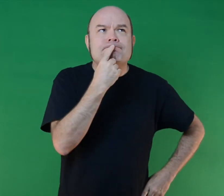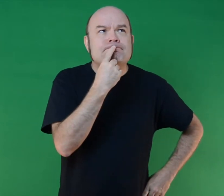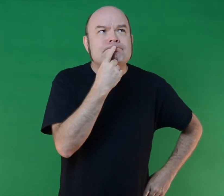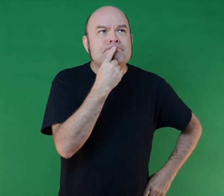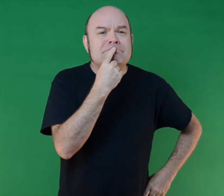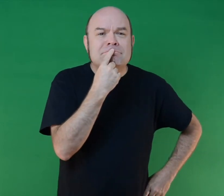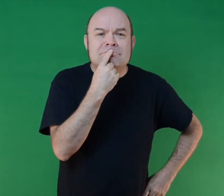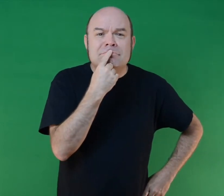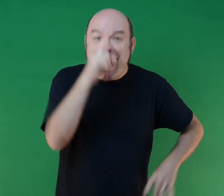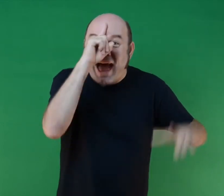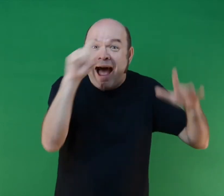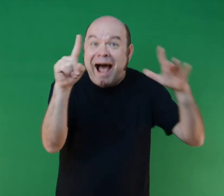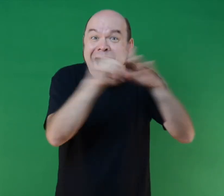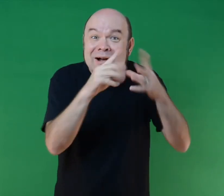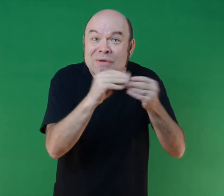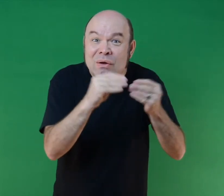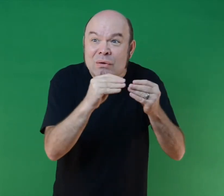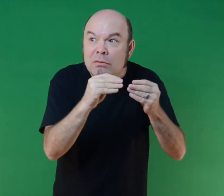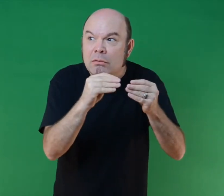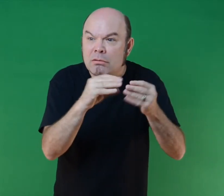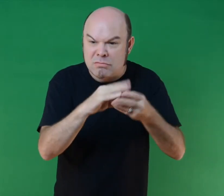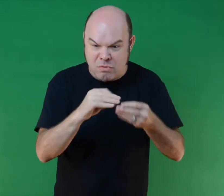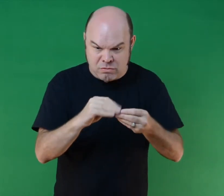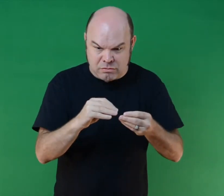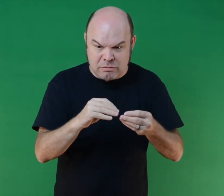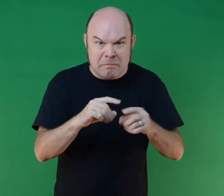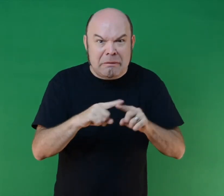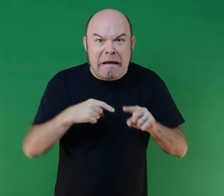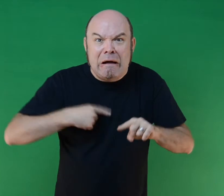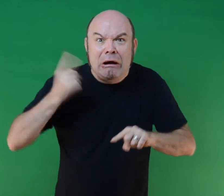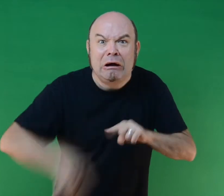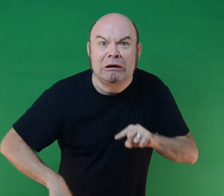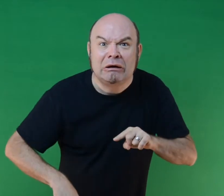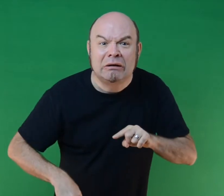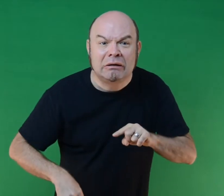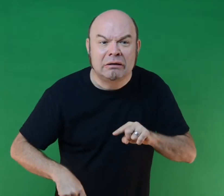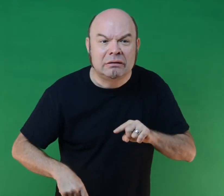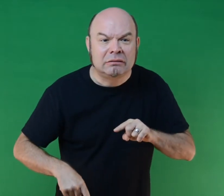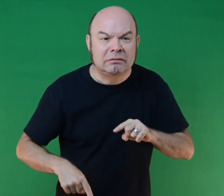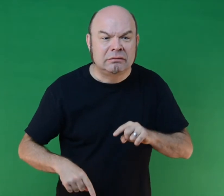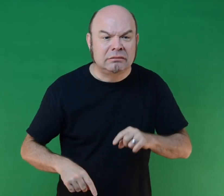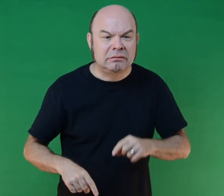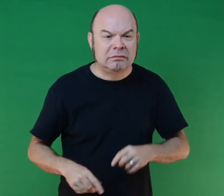Toad thought and thought. But he could not think of a story to tell Frog.